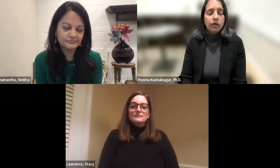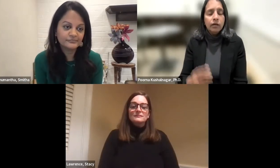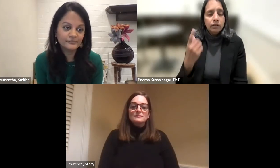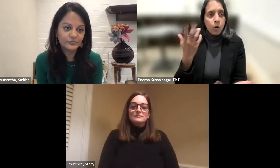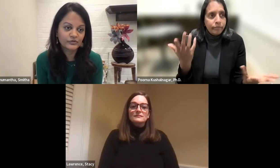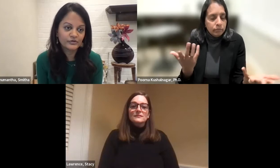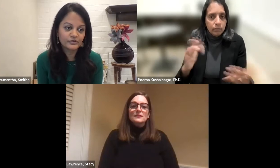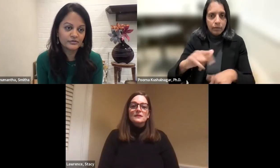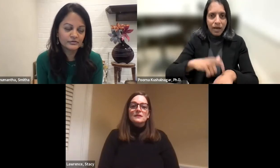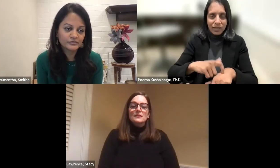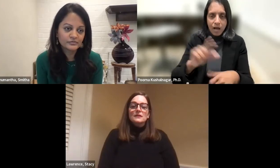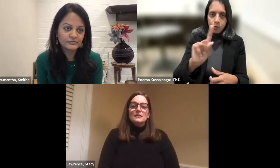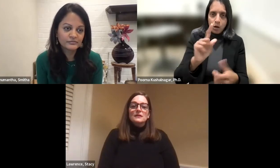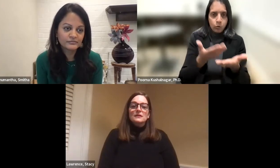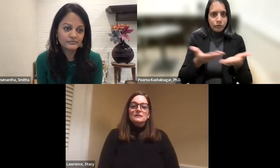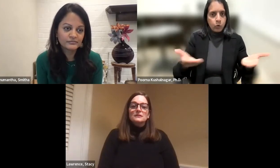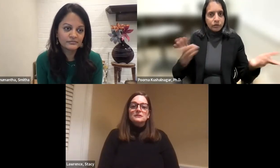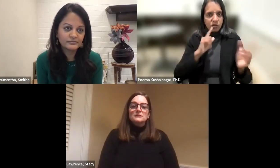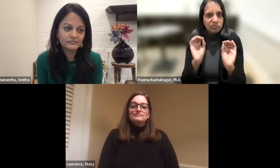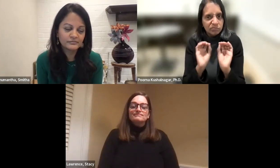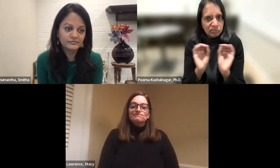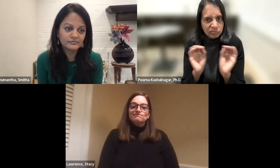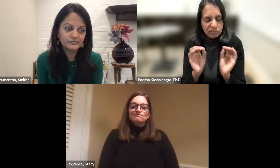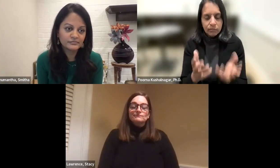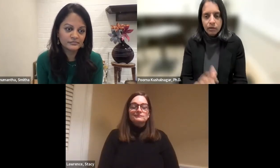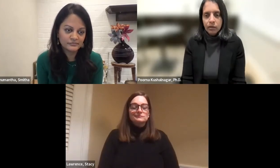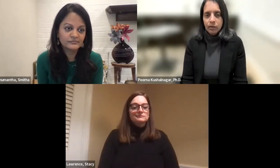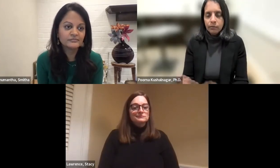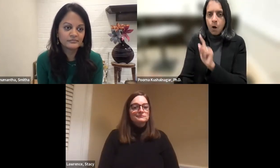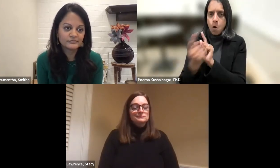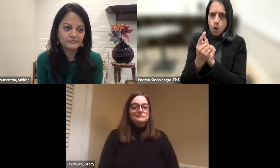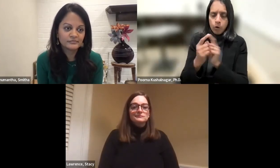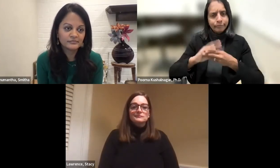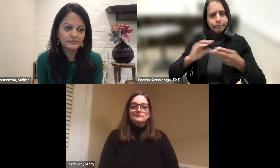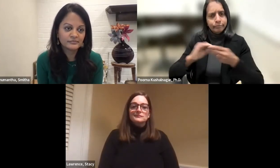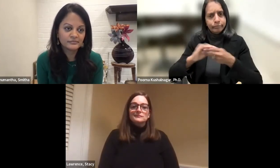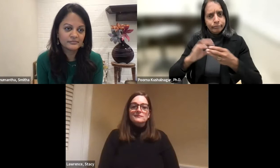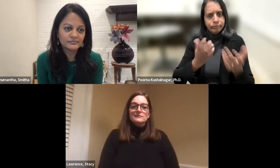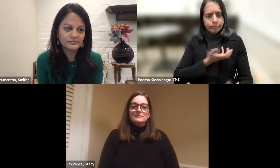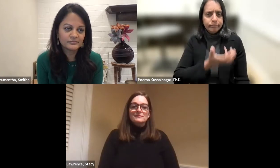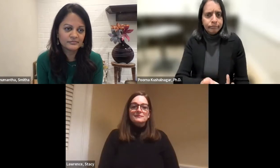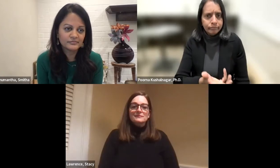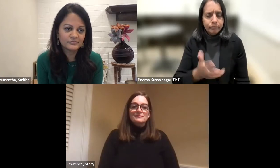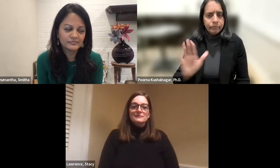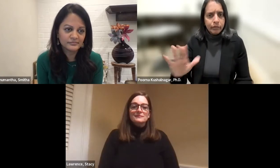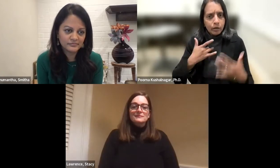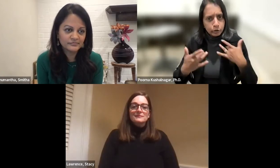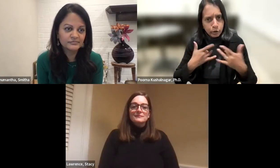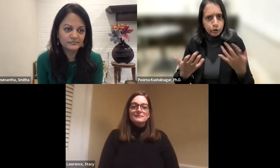Other parent was Deaf, and at that time, there were no resources available to support this community member,